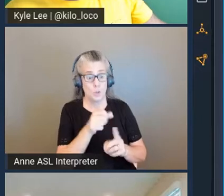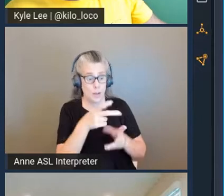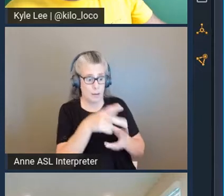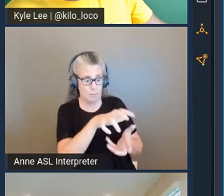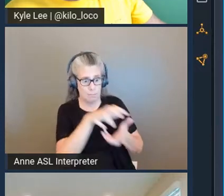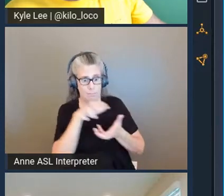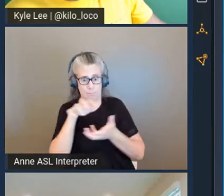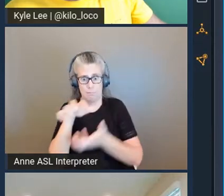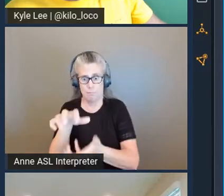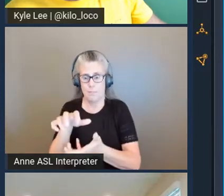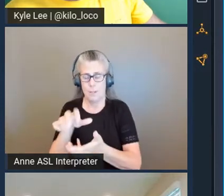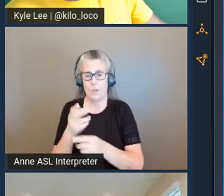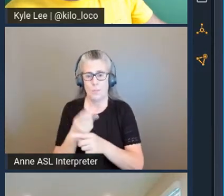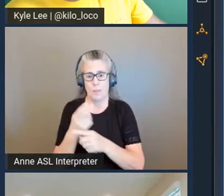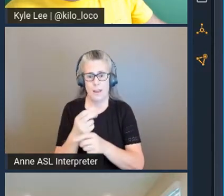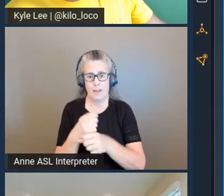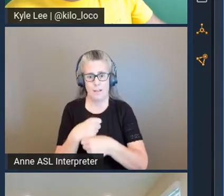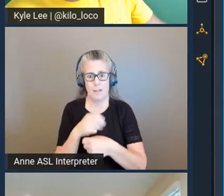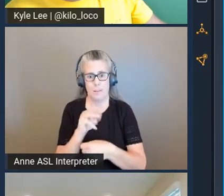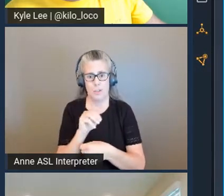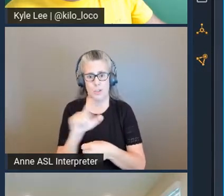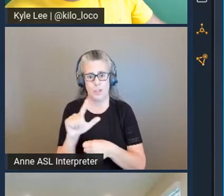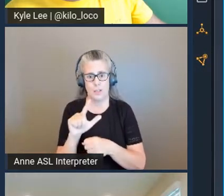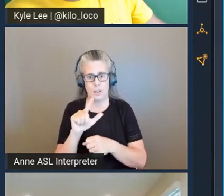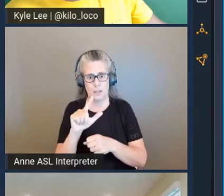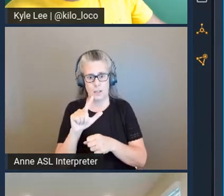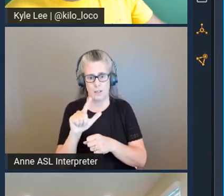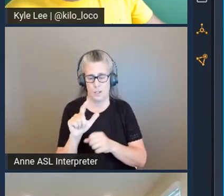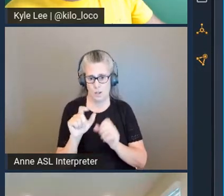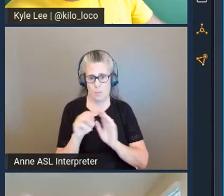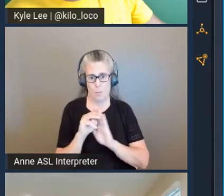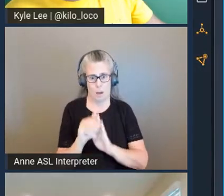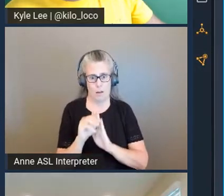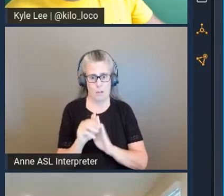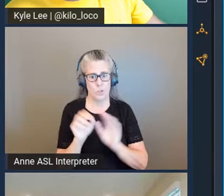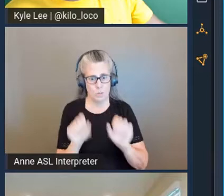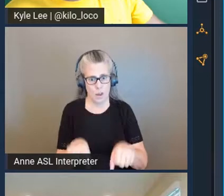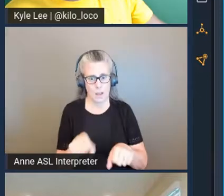But today, while these data personas are collaborating,